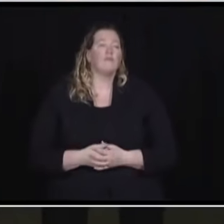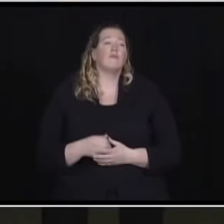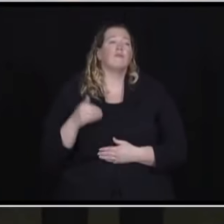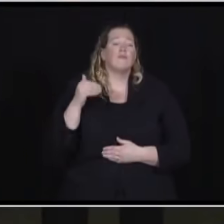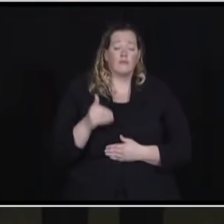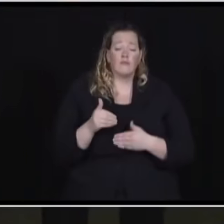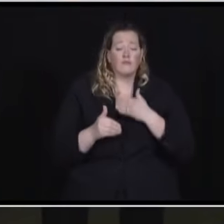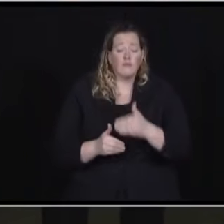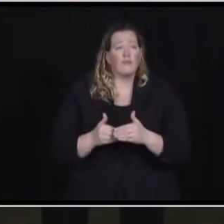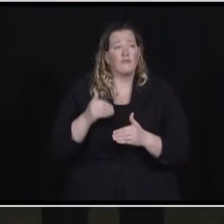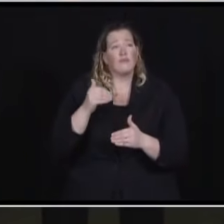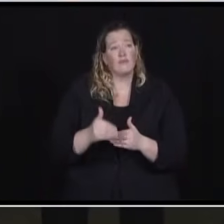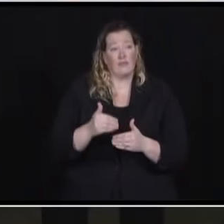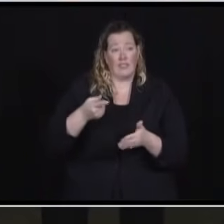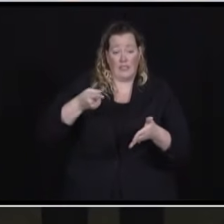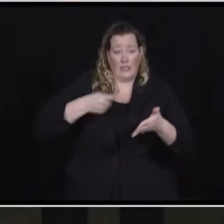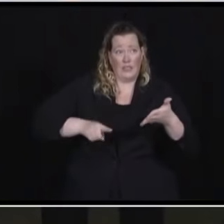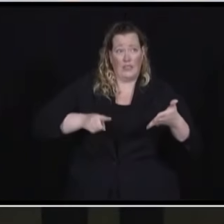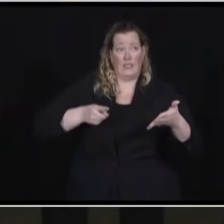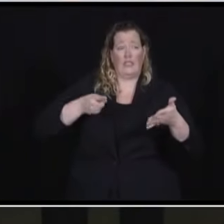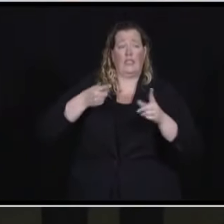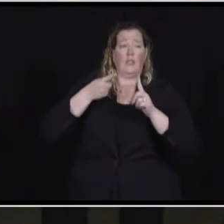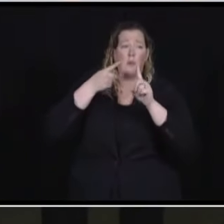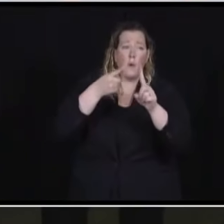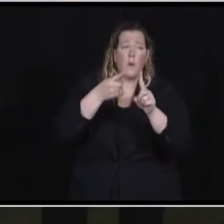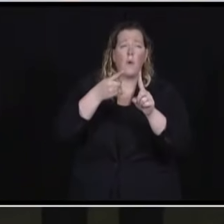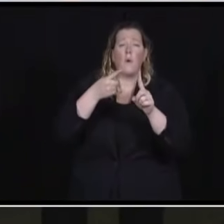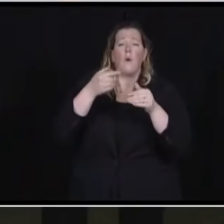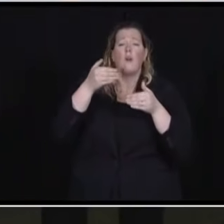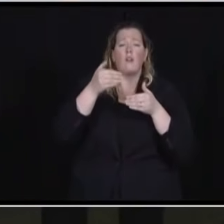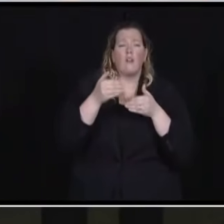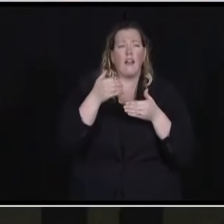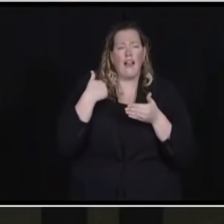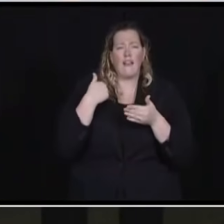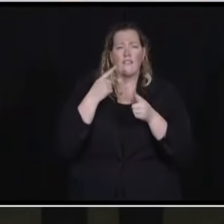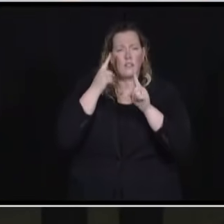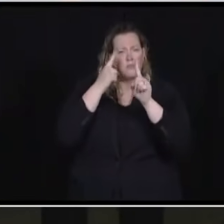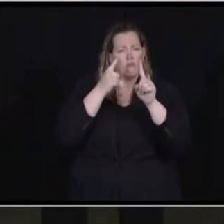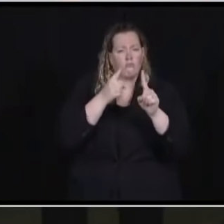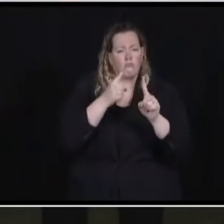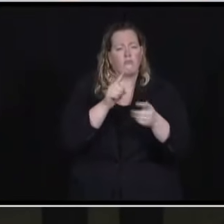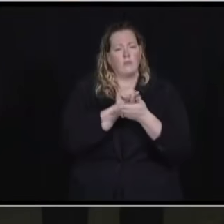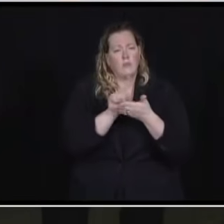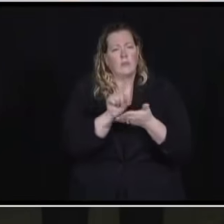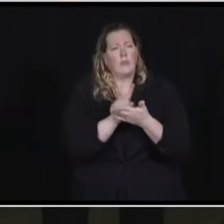logistics and it's not just a medical piece to a vaccinate folks and it's not just an education to the population of Ontario